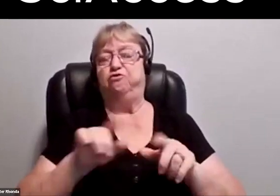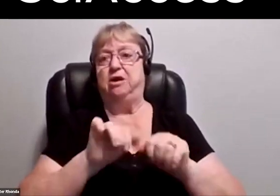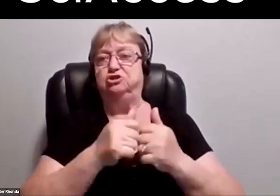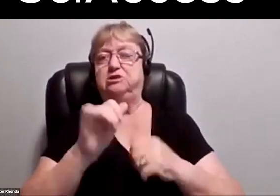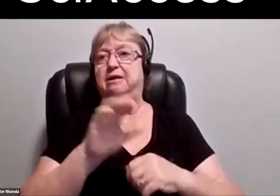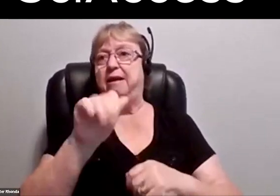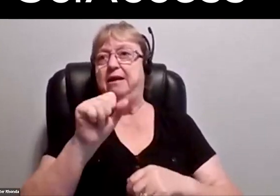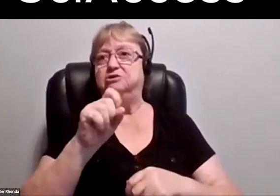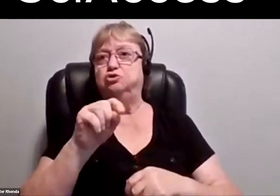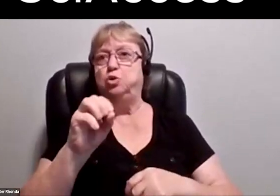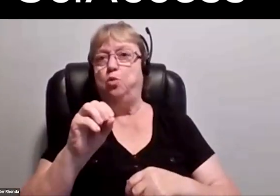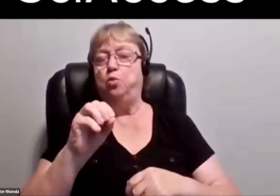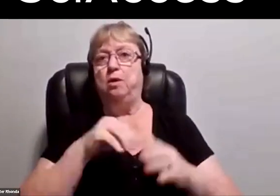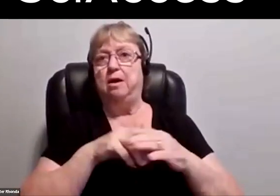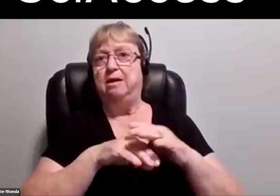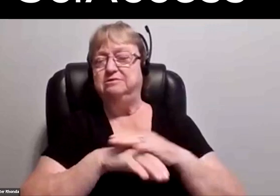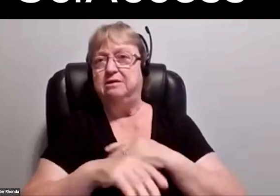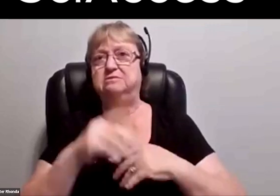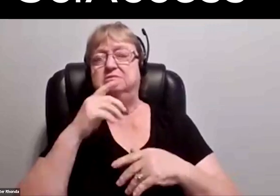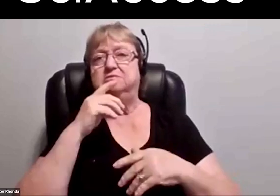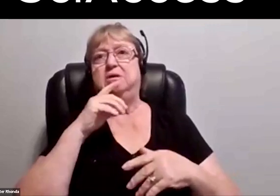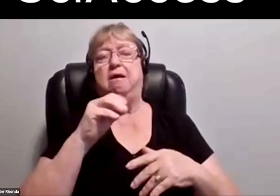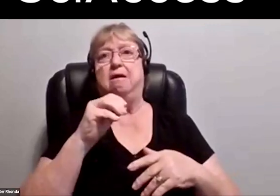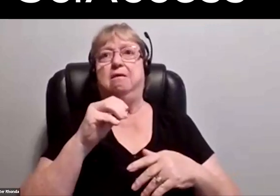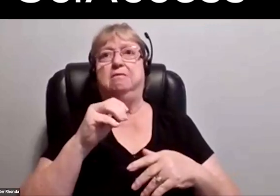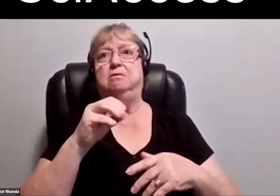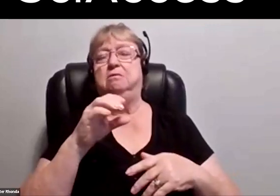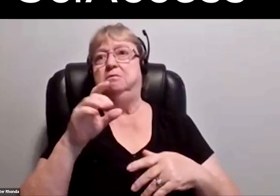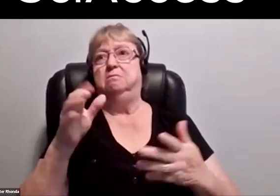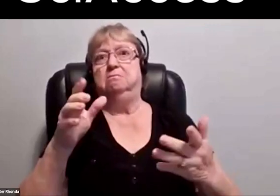and other things because it's only by working together that we can do something